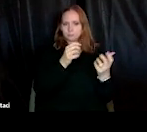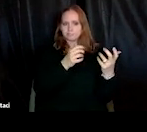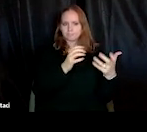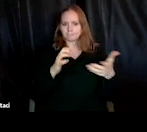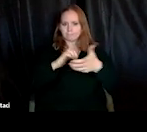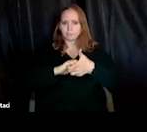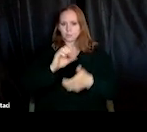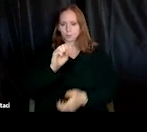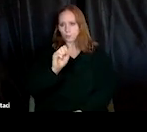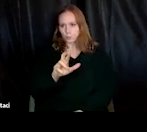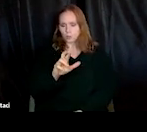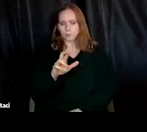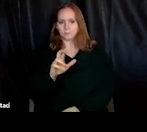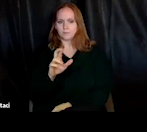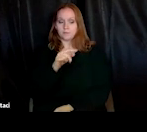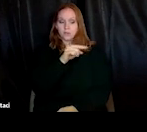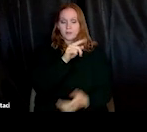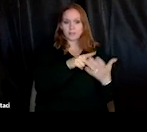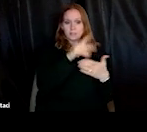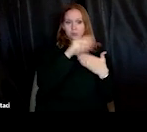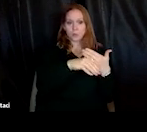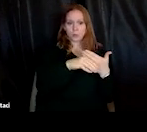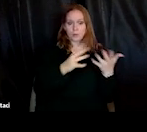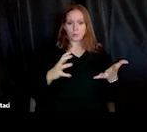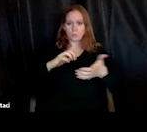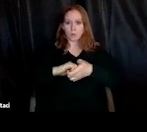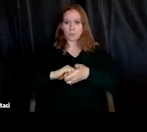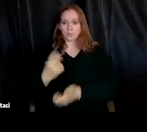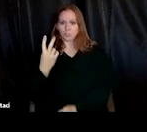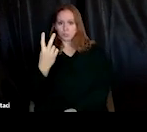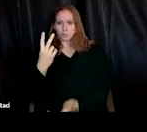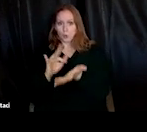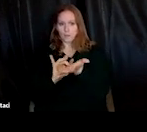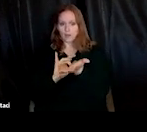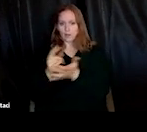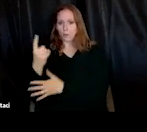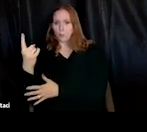And so for this program, we partnered with two medical and one case management providers.